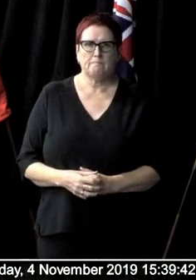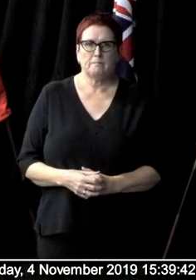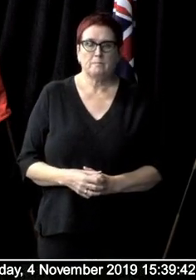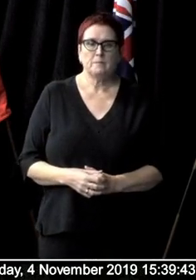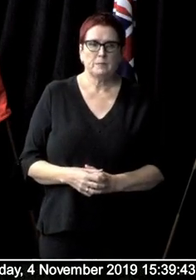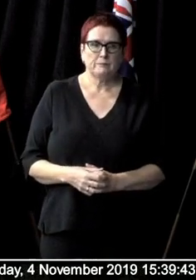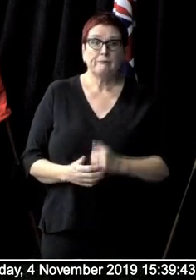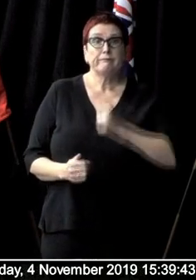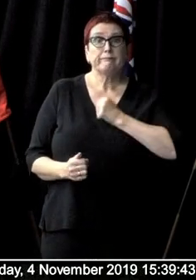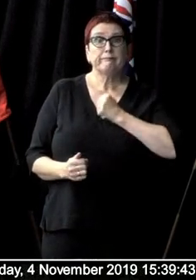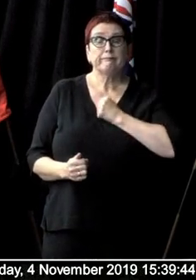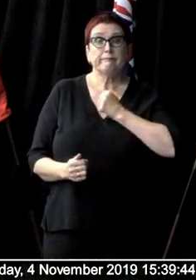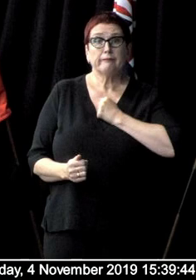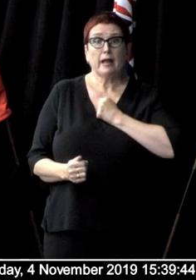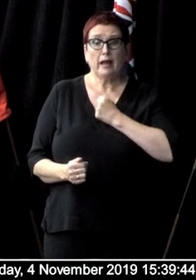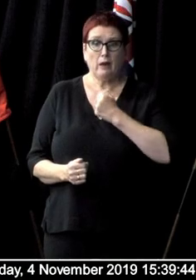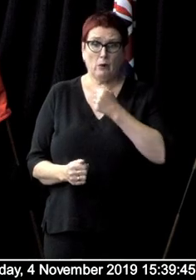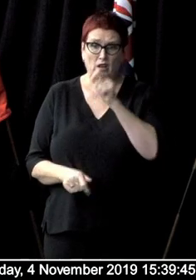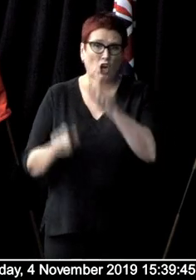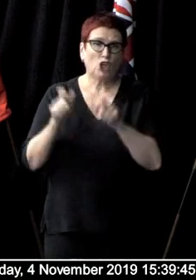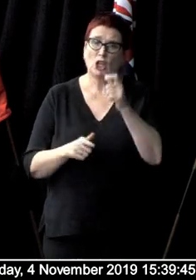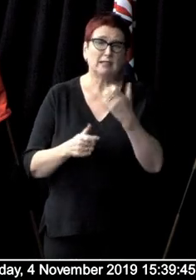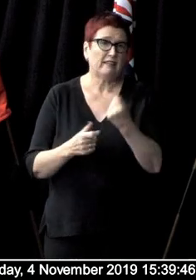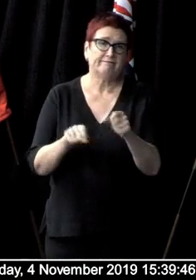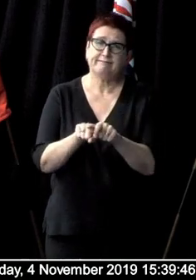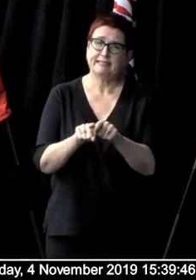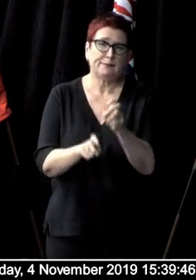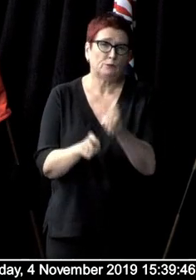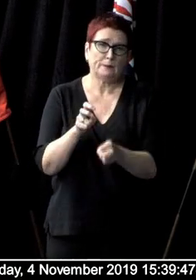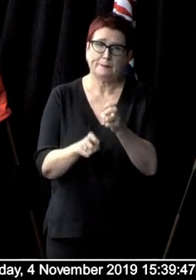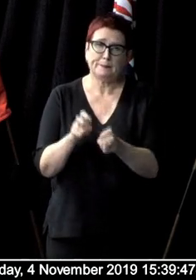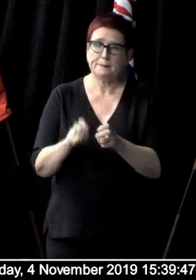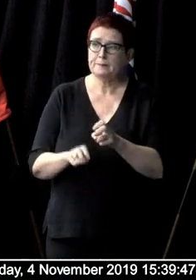own clients – like, the same issues. And you’ve presented to the Commission, which will be available